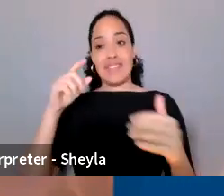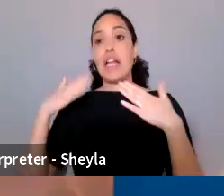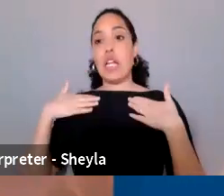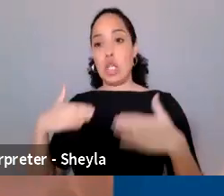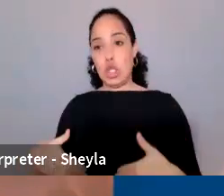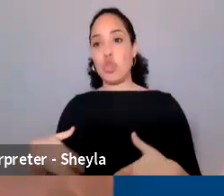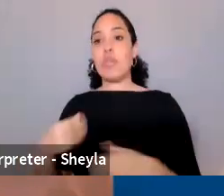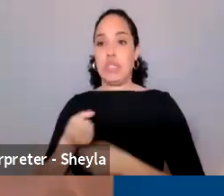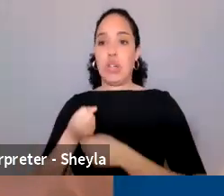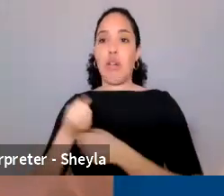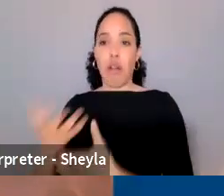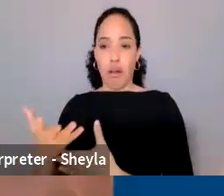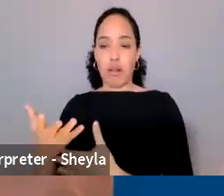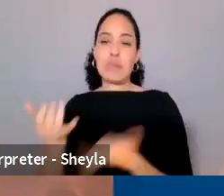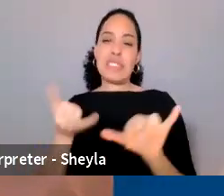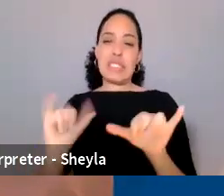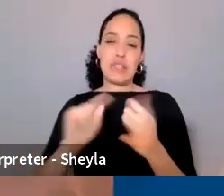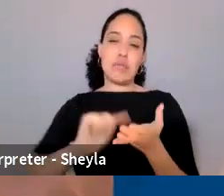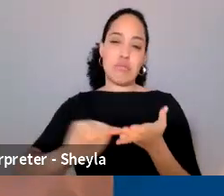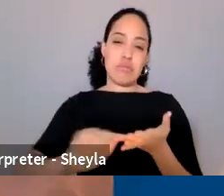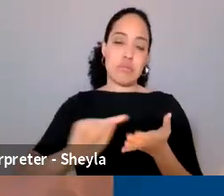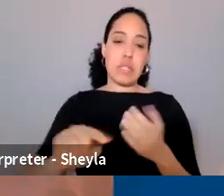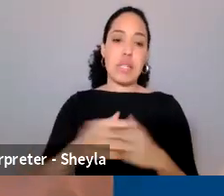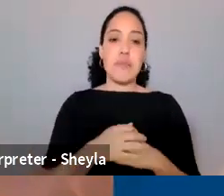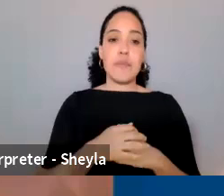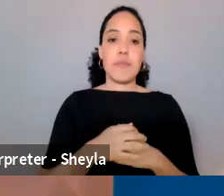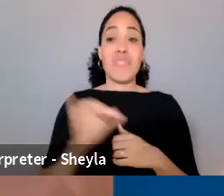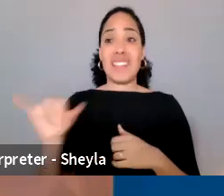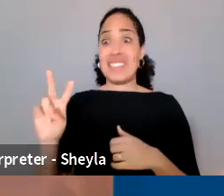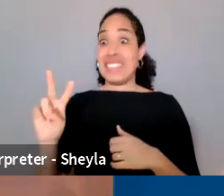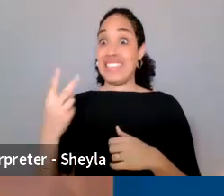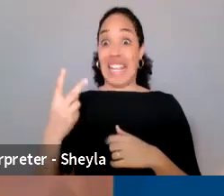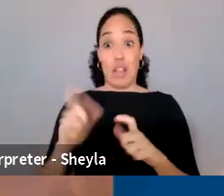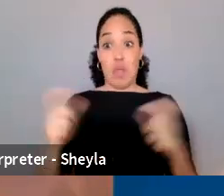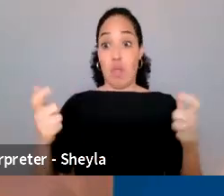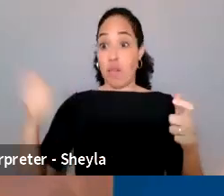it grew to be the second largest fire in Colorado history at 100 over 193 thousand acres